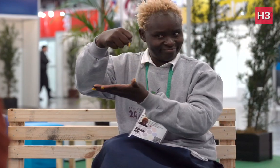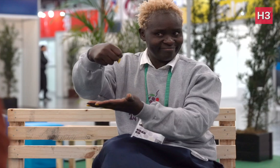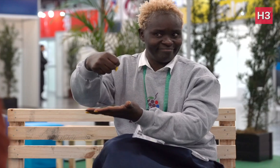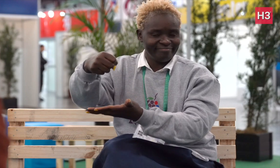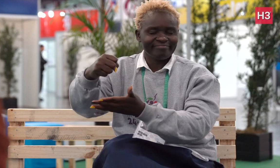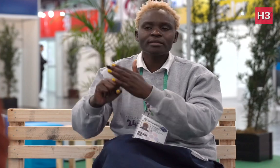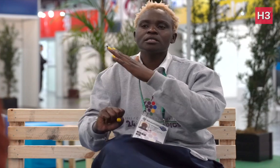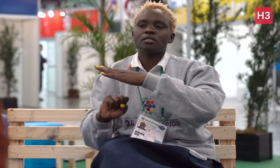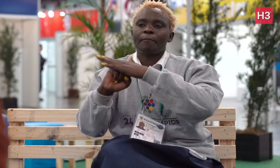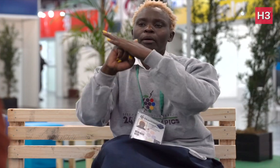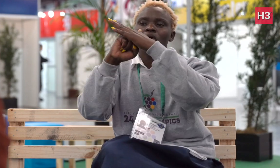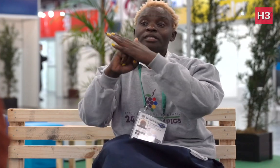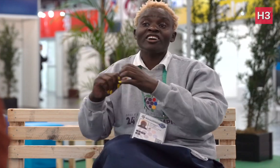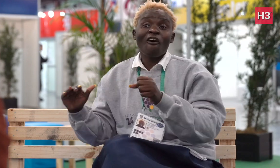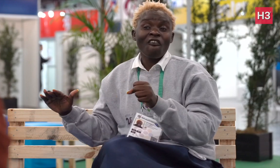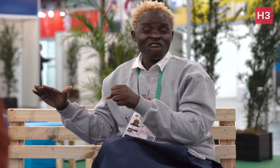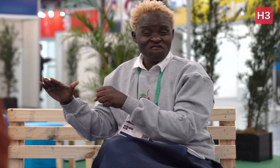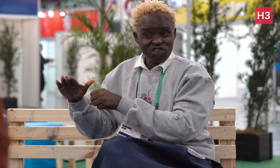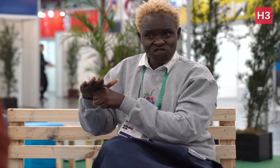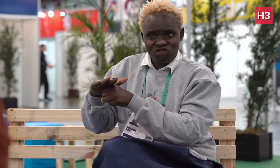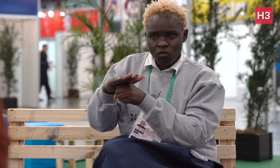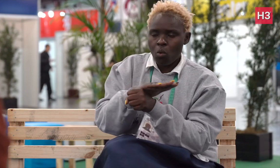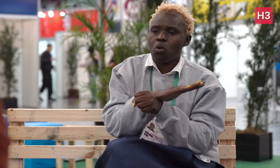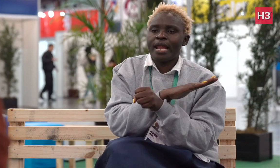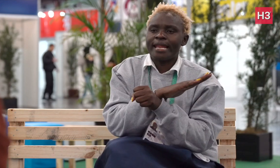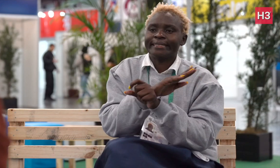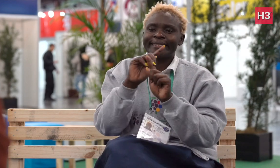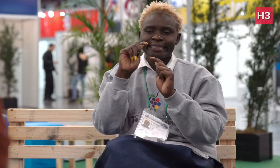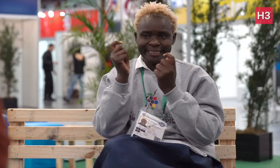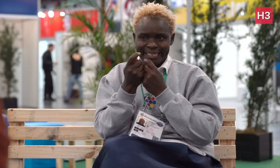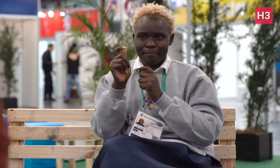support the full team to participate here.